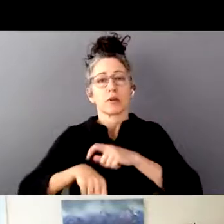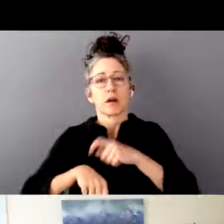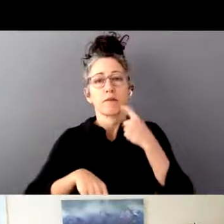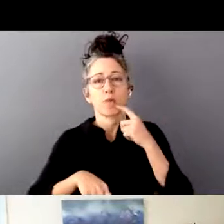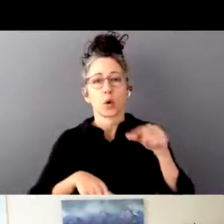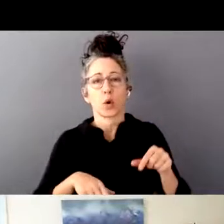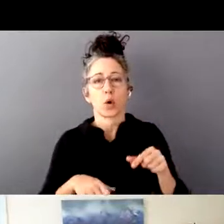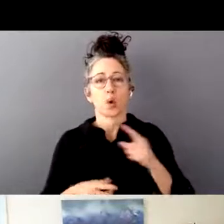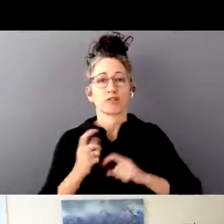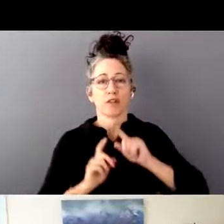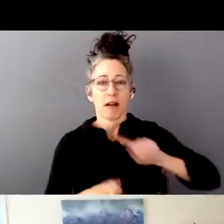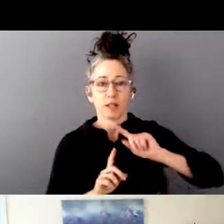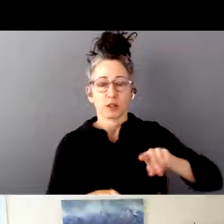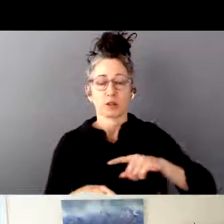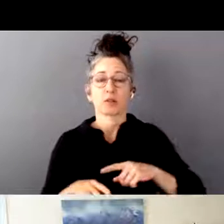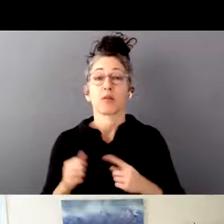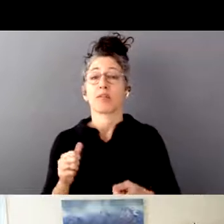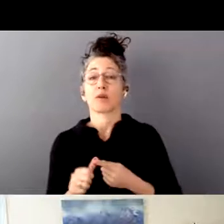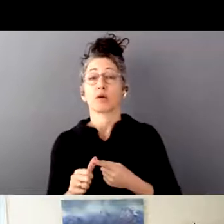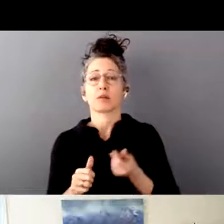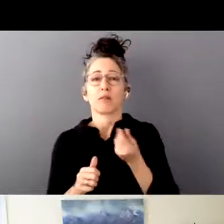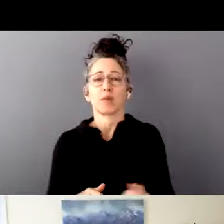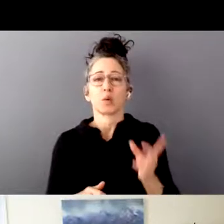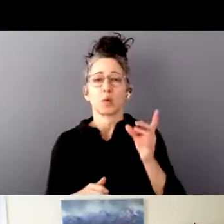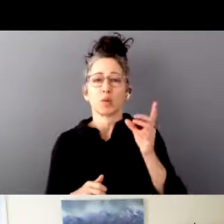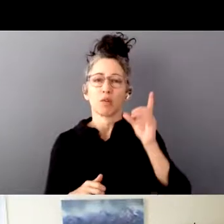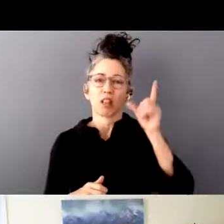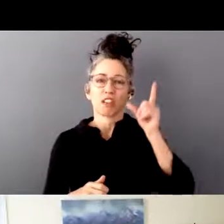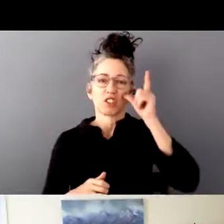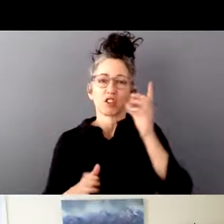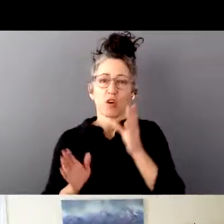Let me just do some logistical stuff up front. Some Zoom tips.